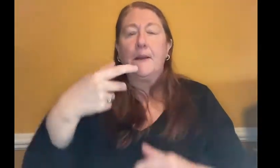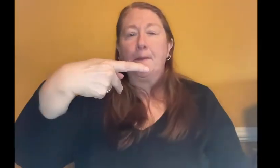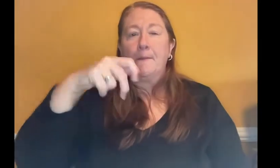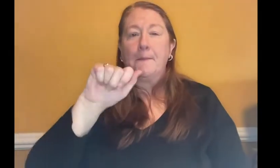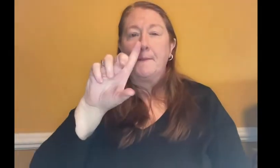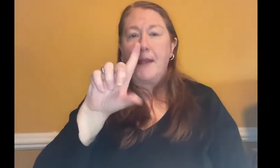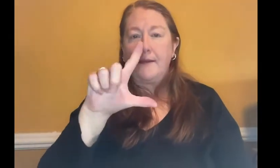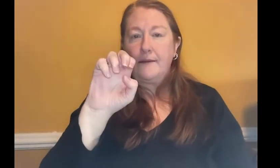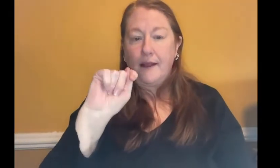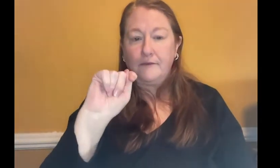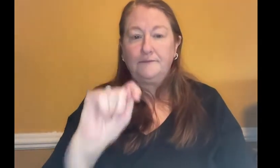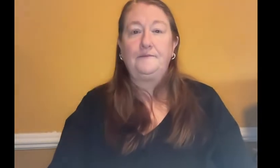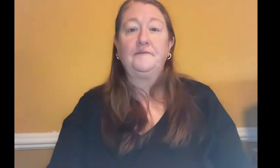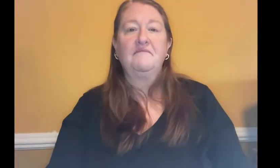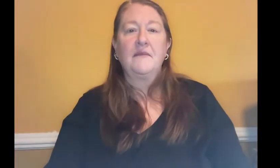Padlet: